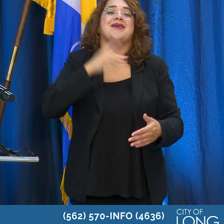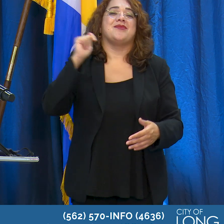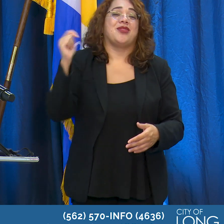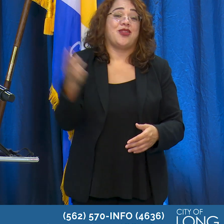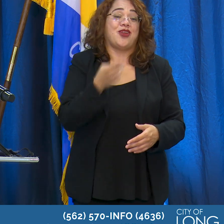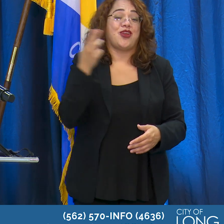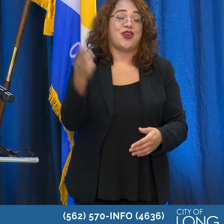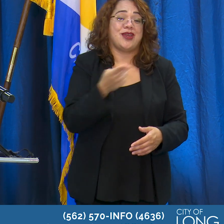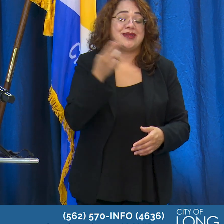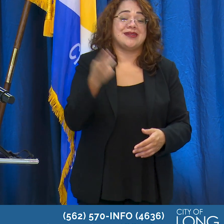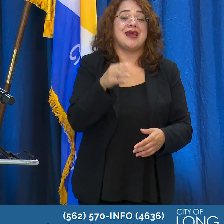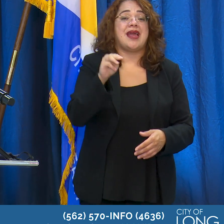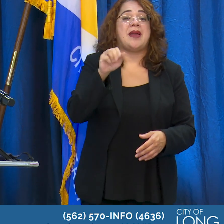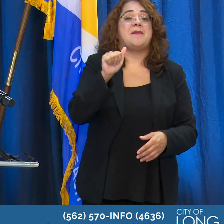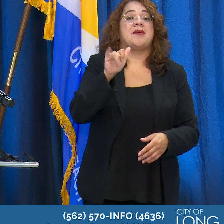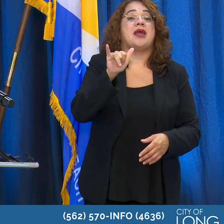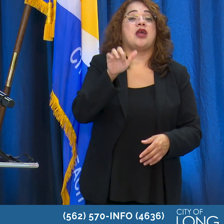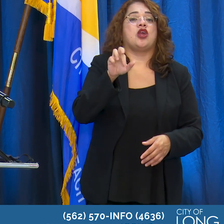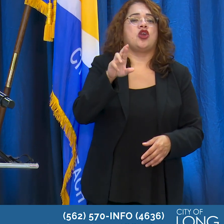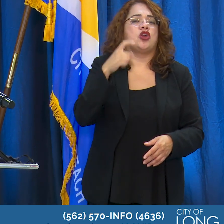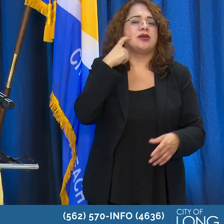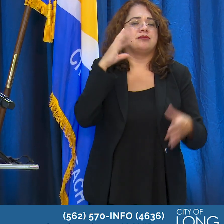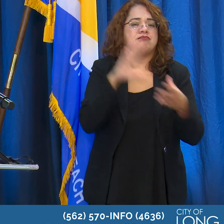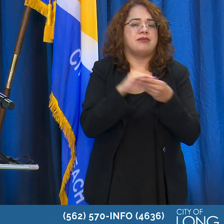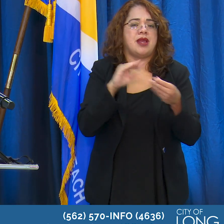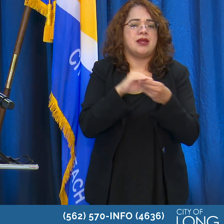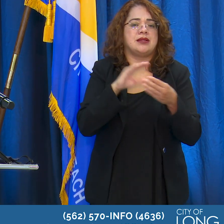So as the mayor mentioned, the state of California has discovered an under,